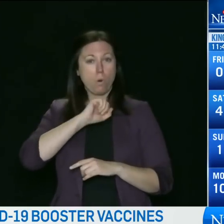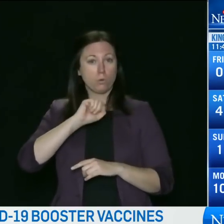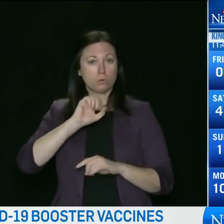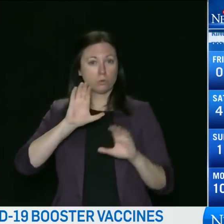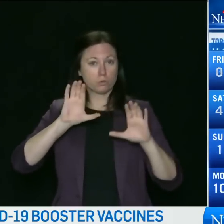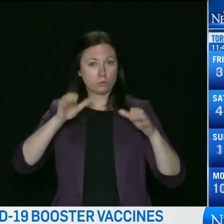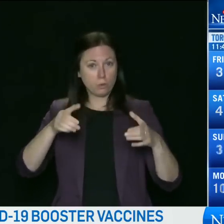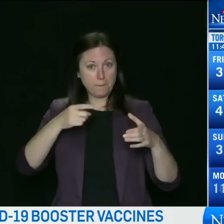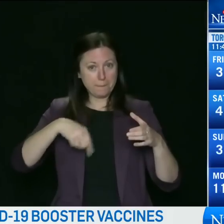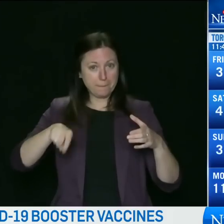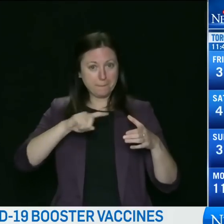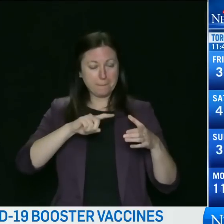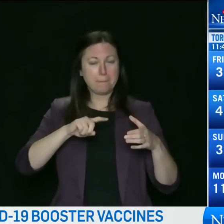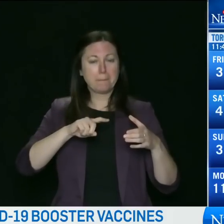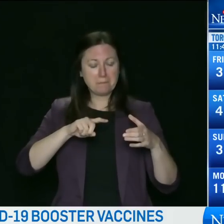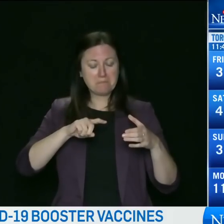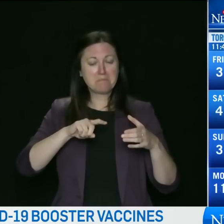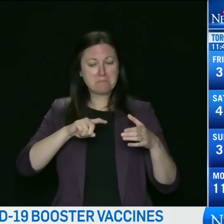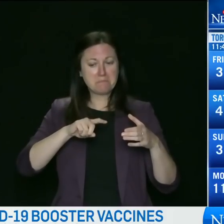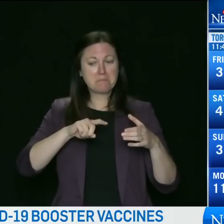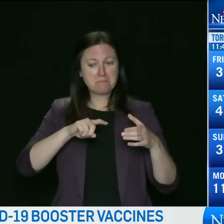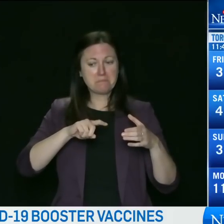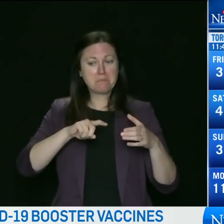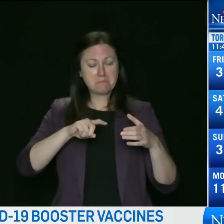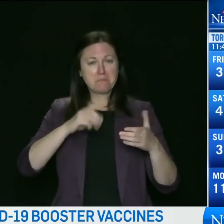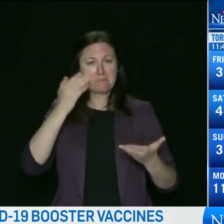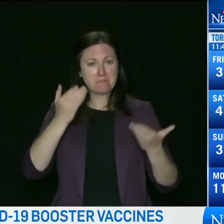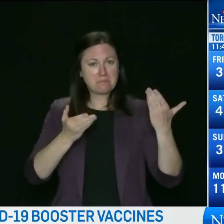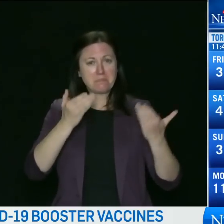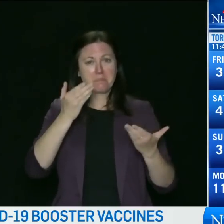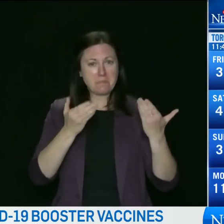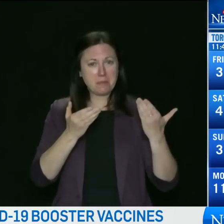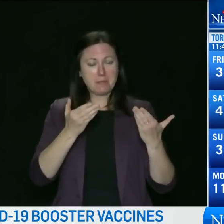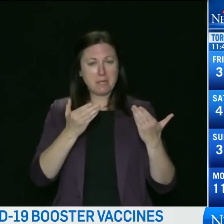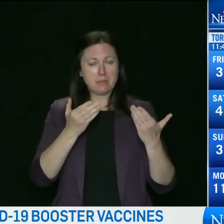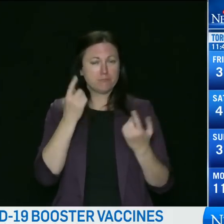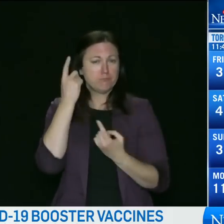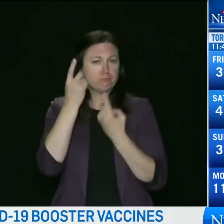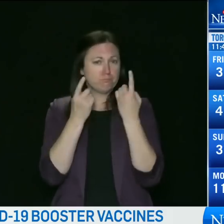SO IN PEOPLE WHO ARE OLDER, IN